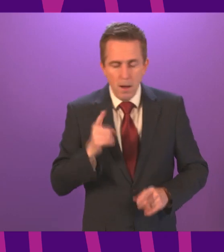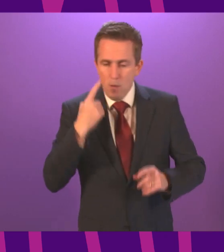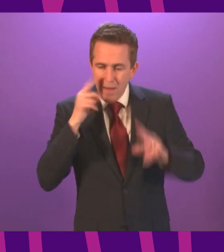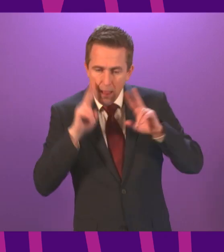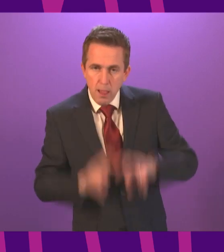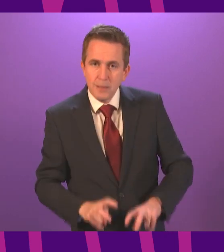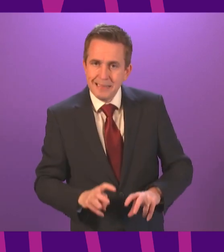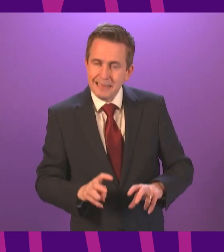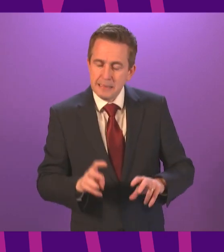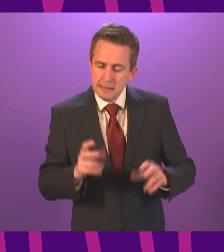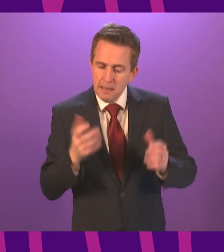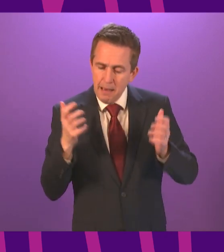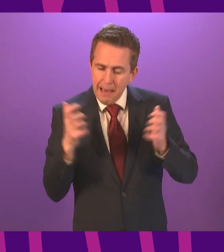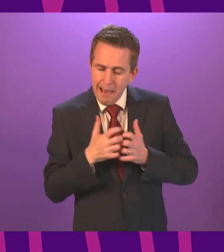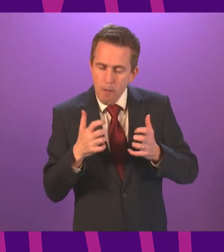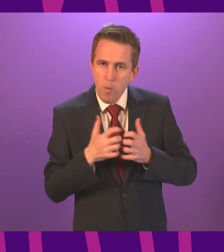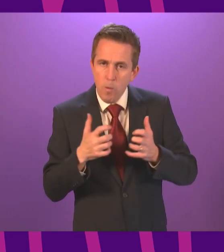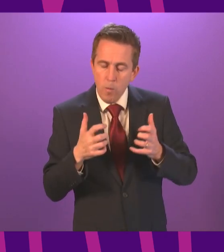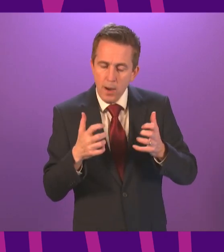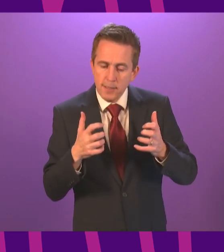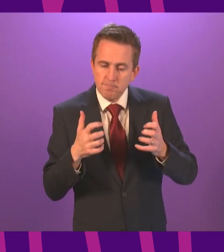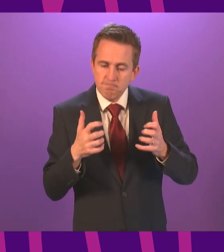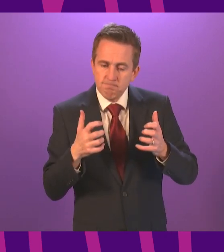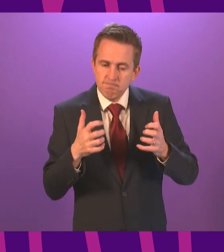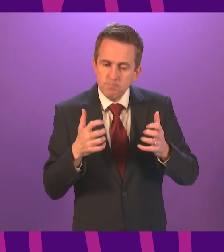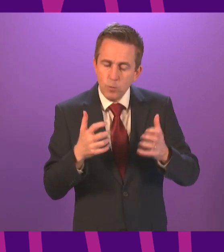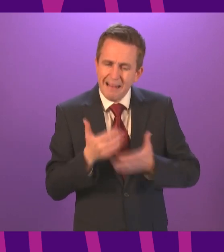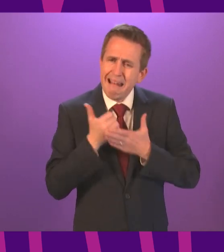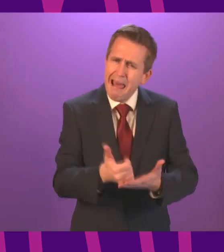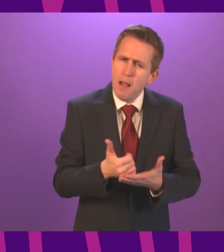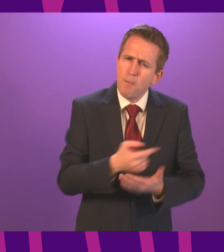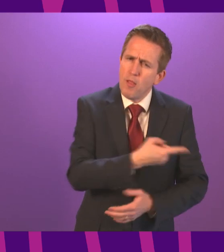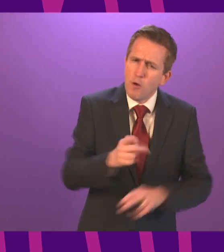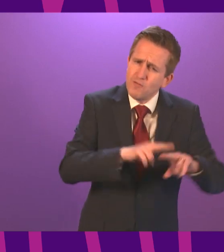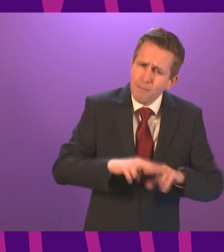which we can further help low-income families, in particular over the coming winter period,